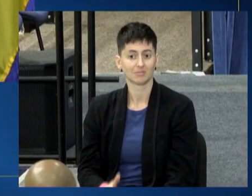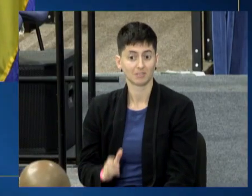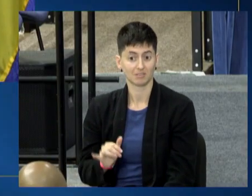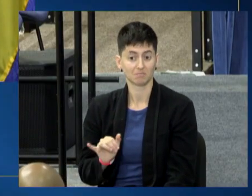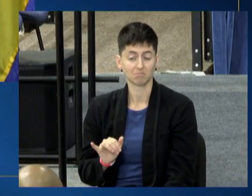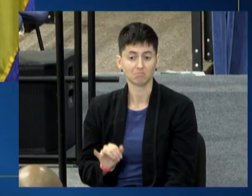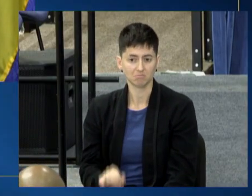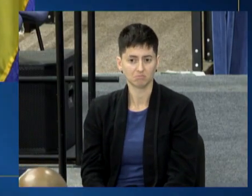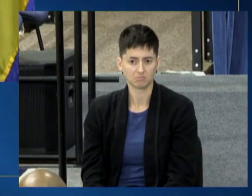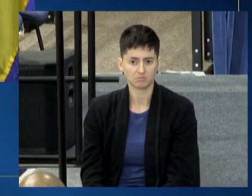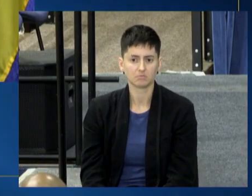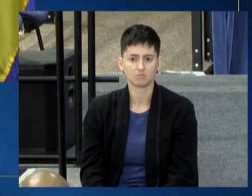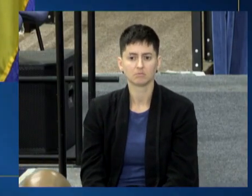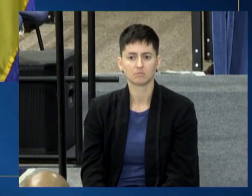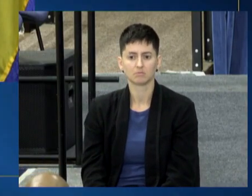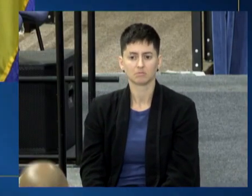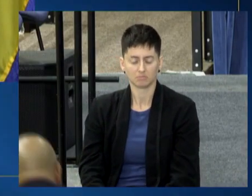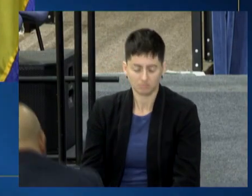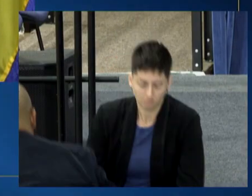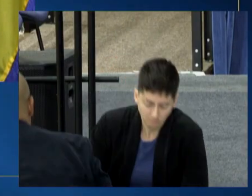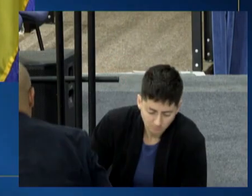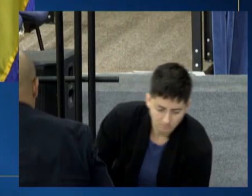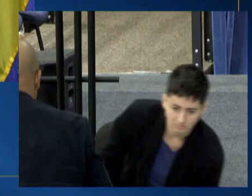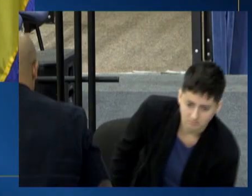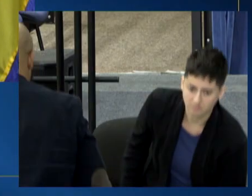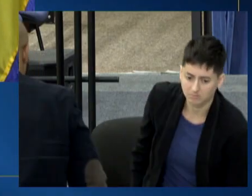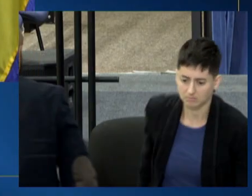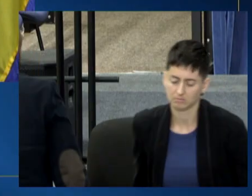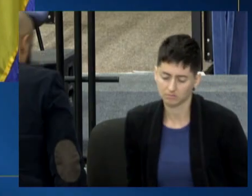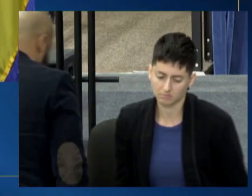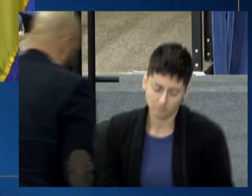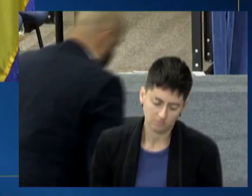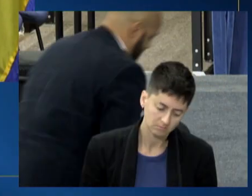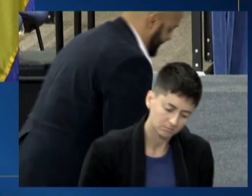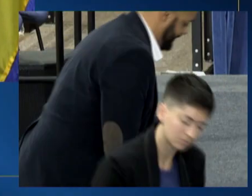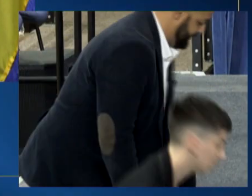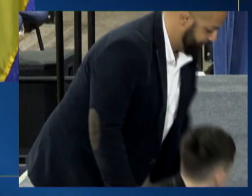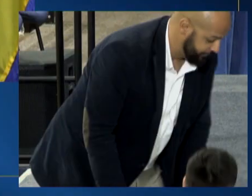CancerX also recently announced the graduates of their inaugural accelerator cohort. And these